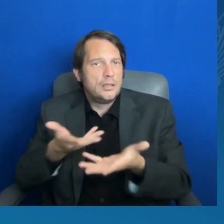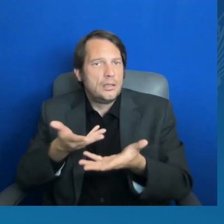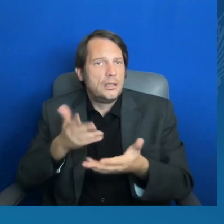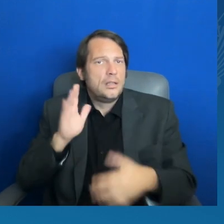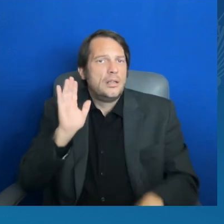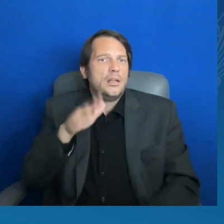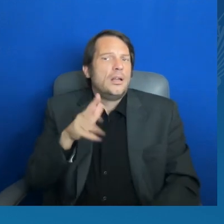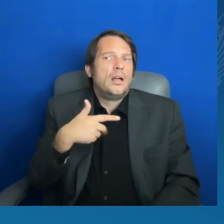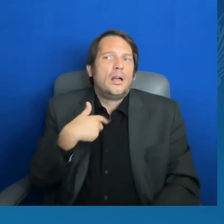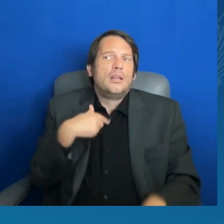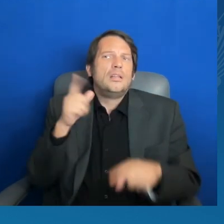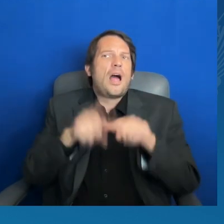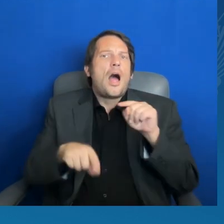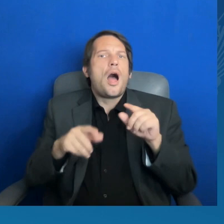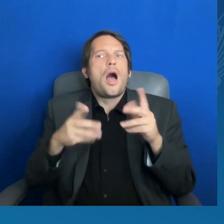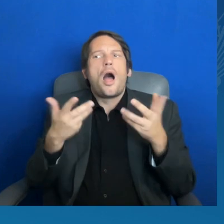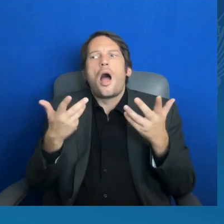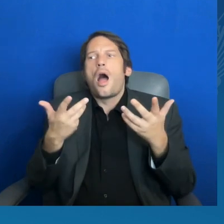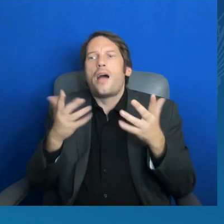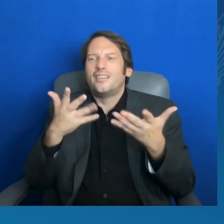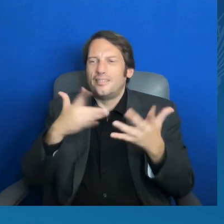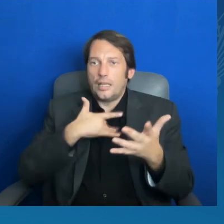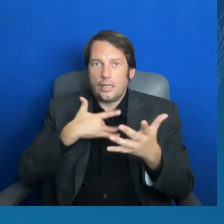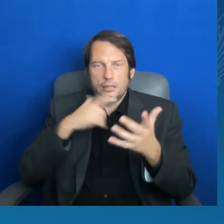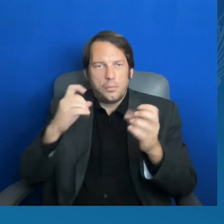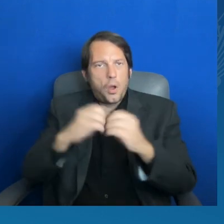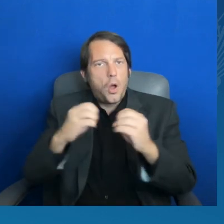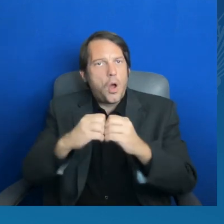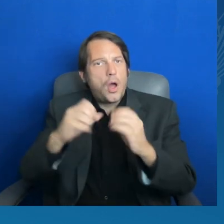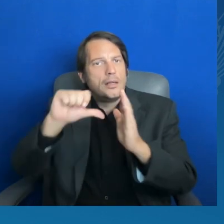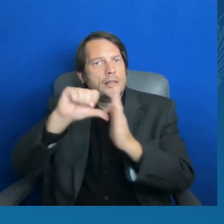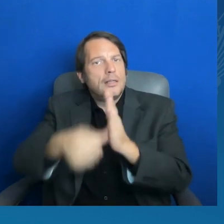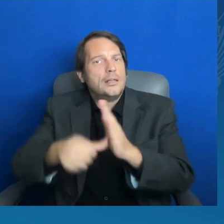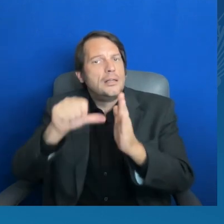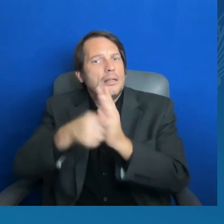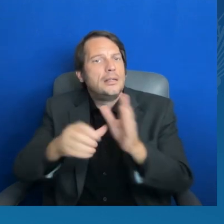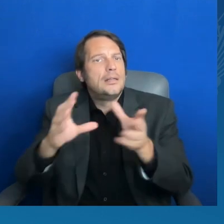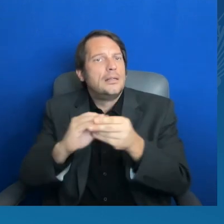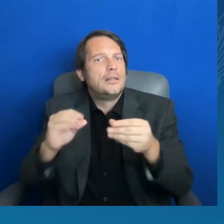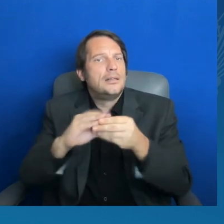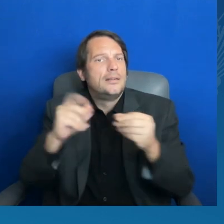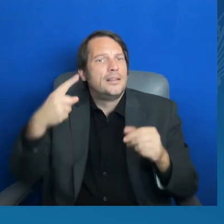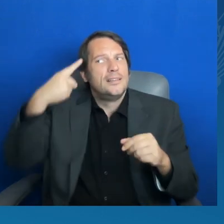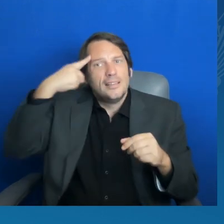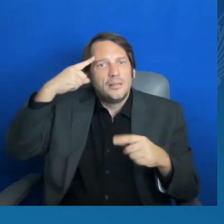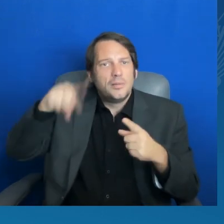about healing from a pure perspective, we really do want to always reinforce